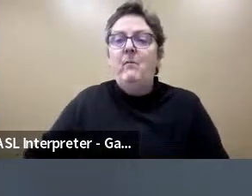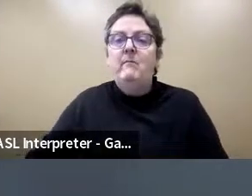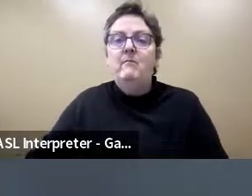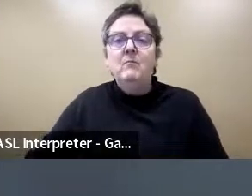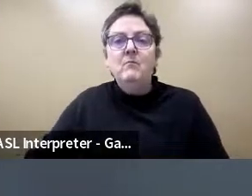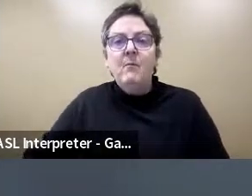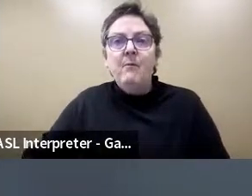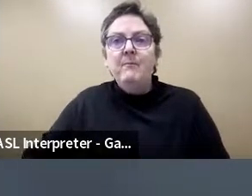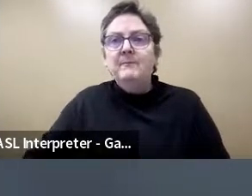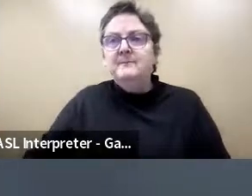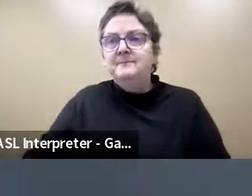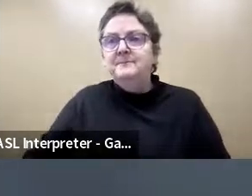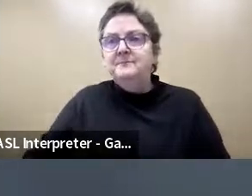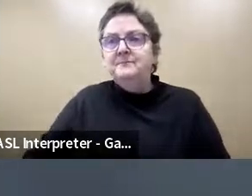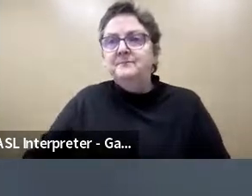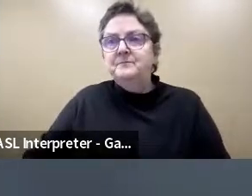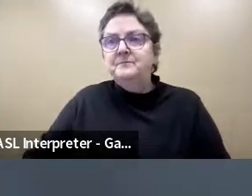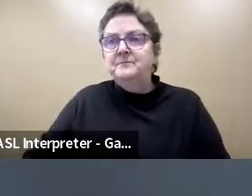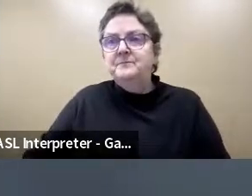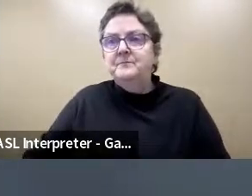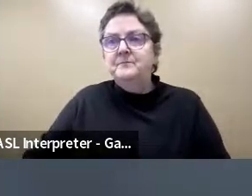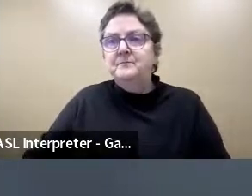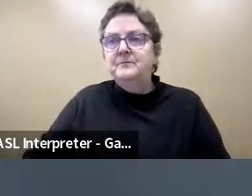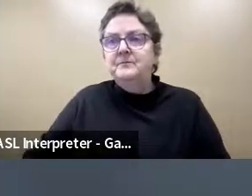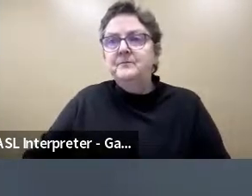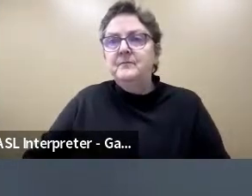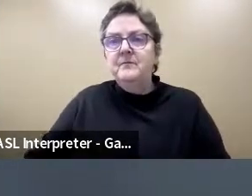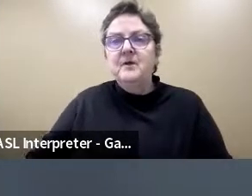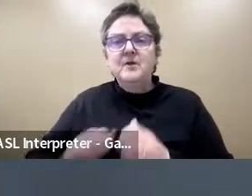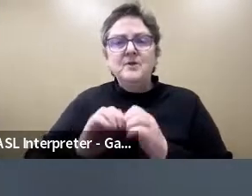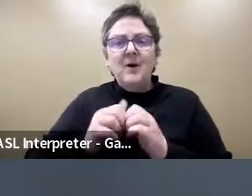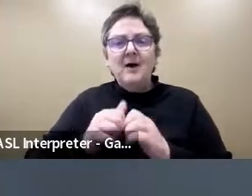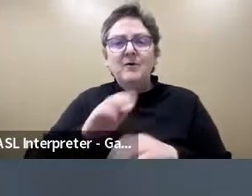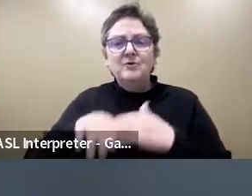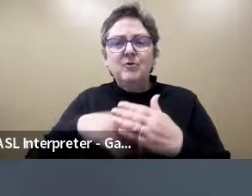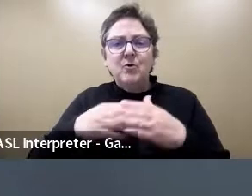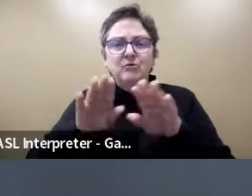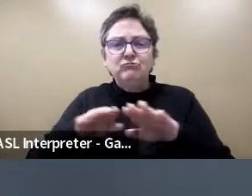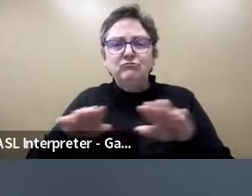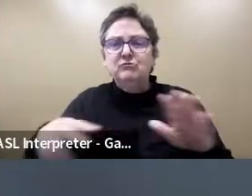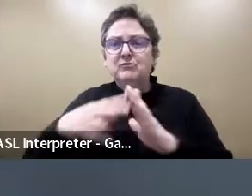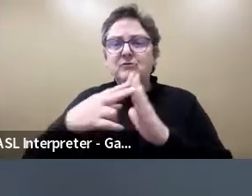influence the EdTech space? Well, recognizing the technology can have a negative and positive effect.